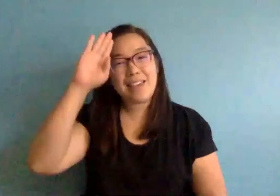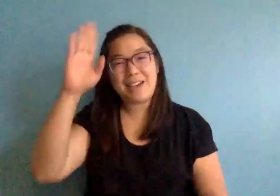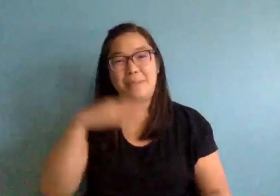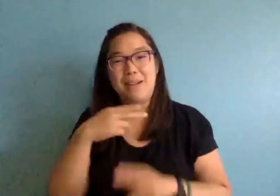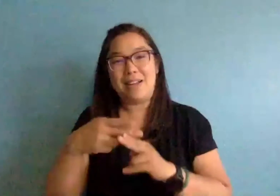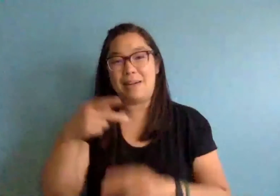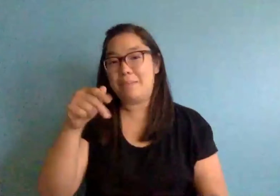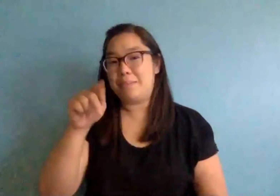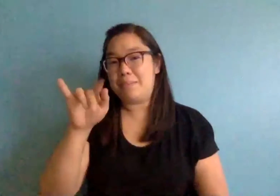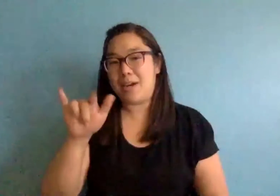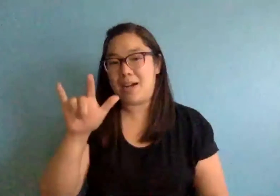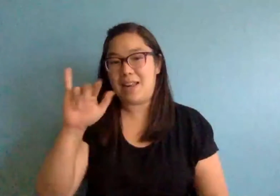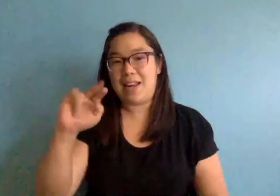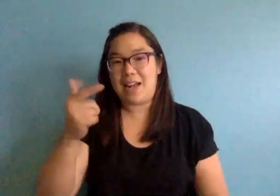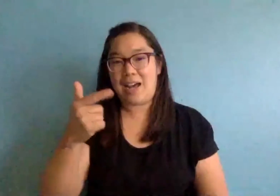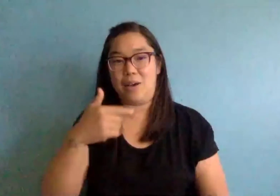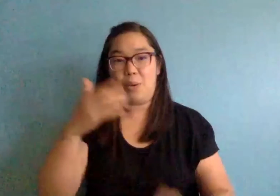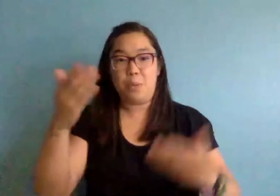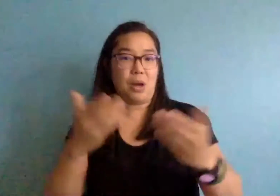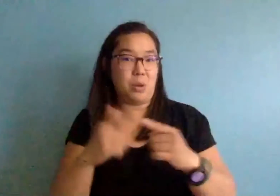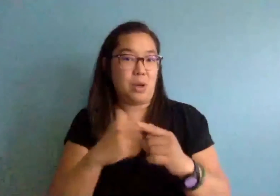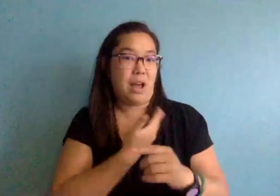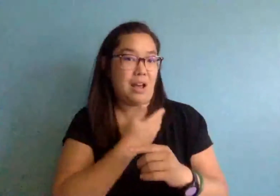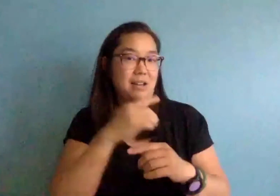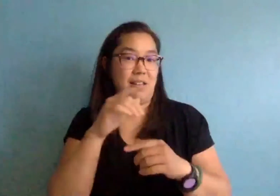Hello, I'm Patty Liang and welcome to our